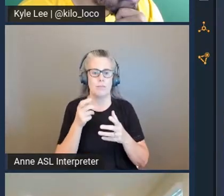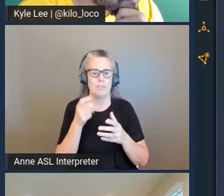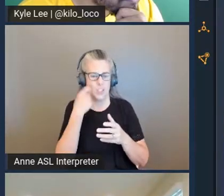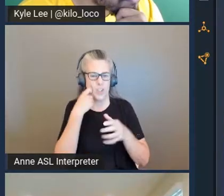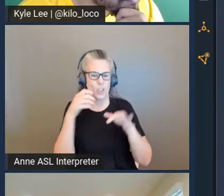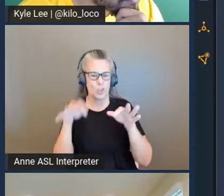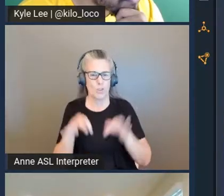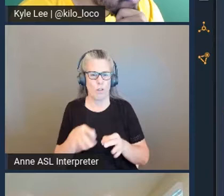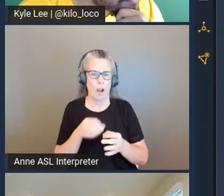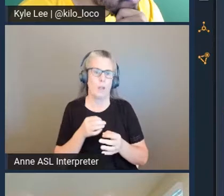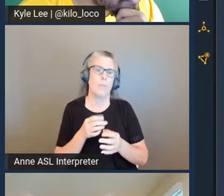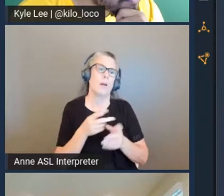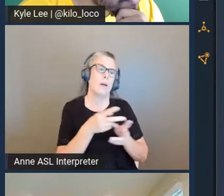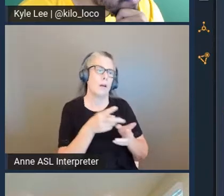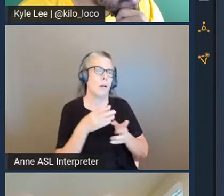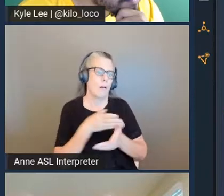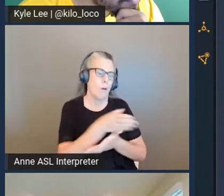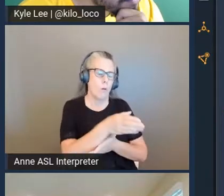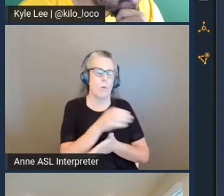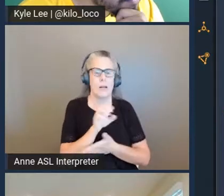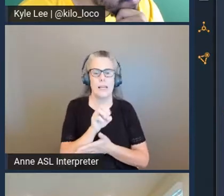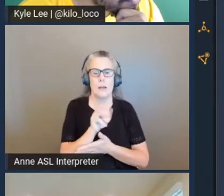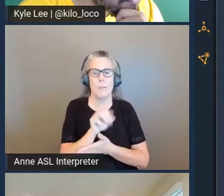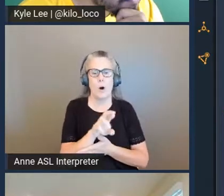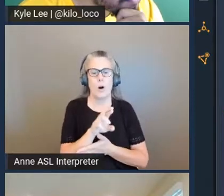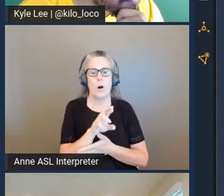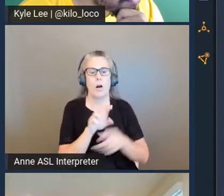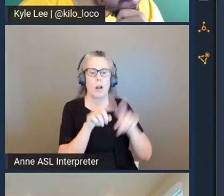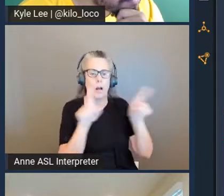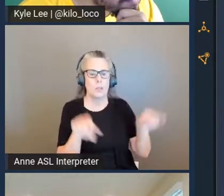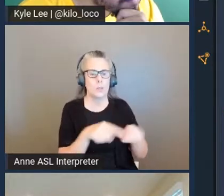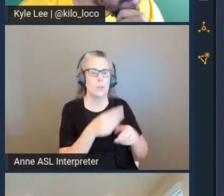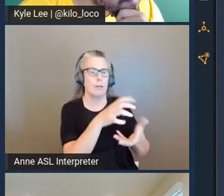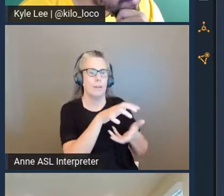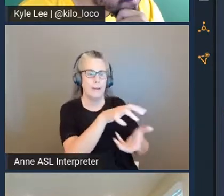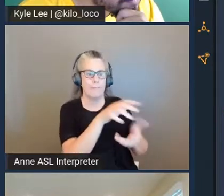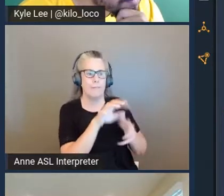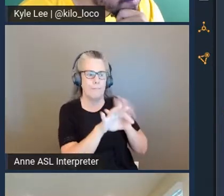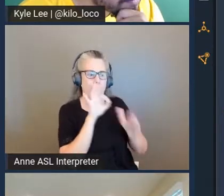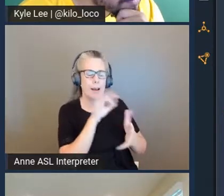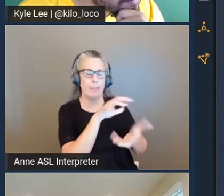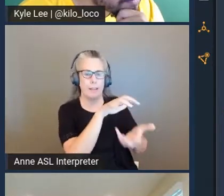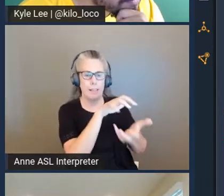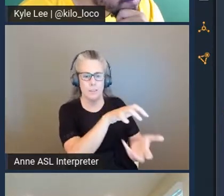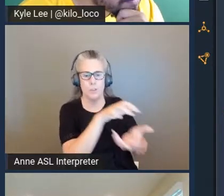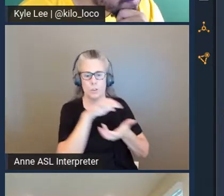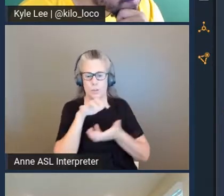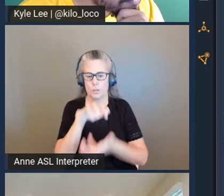get the cluster ID, come back to SageMaker Studio, you know, open a new terminal.